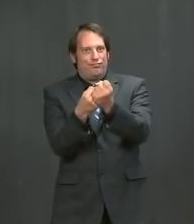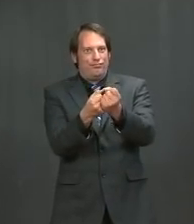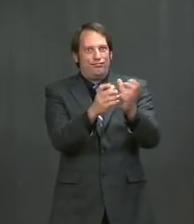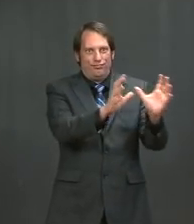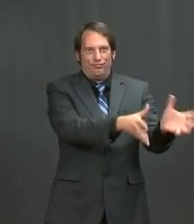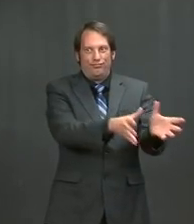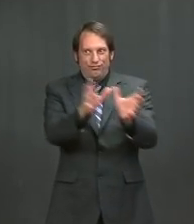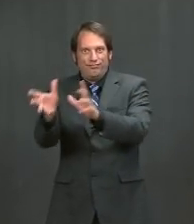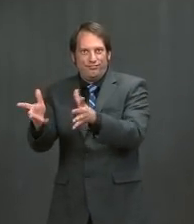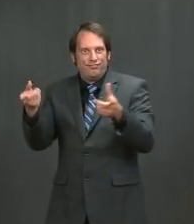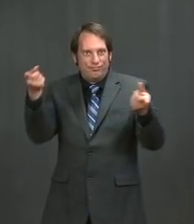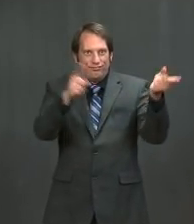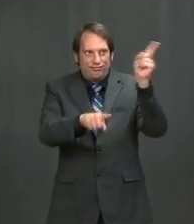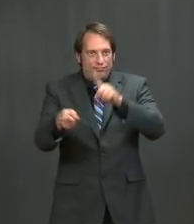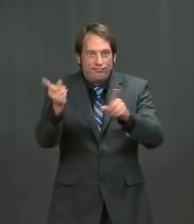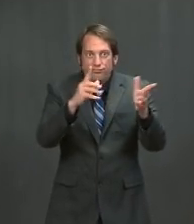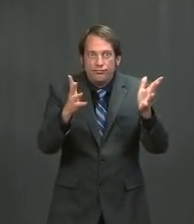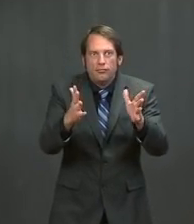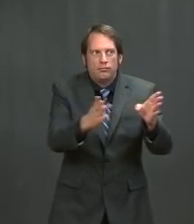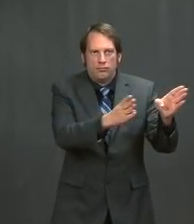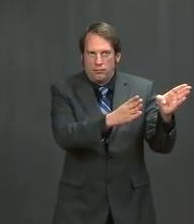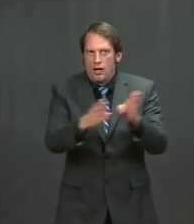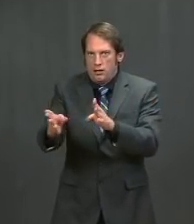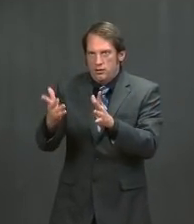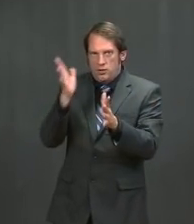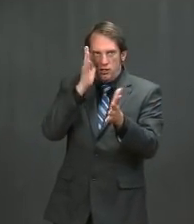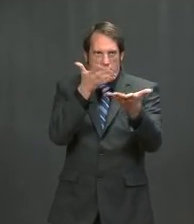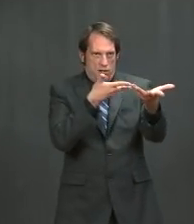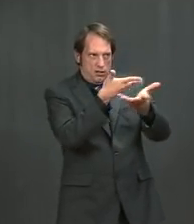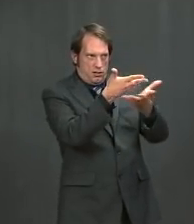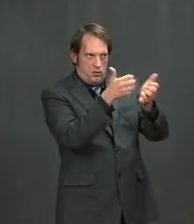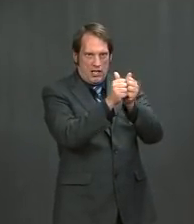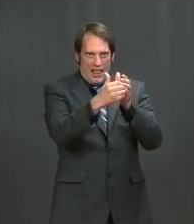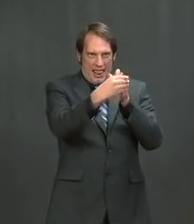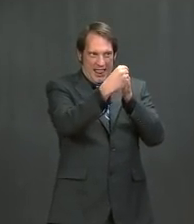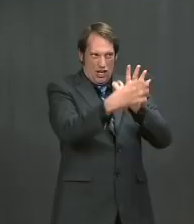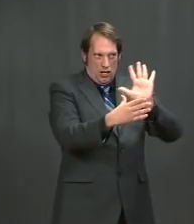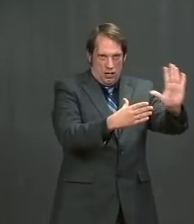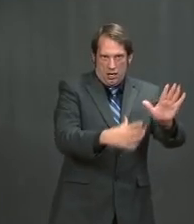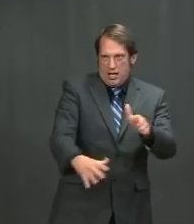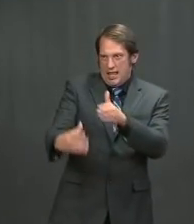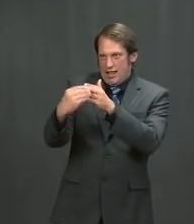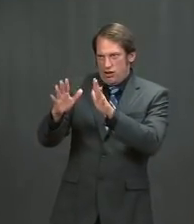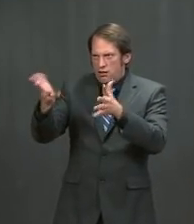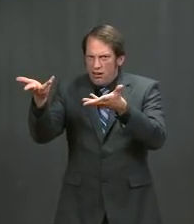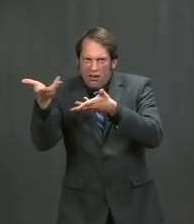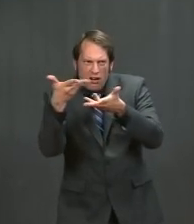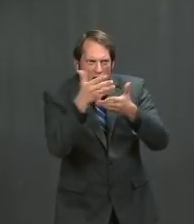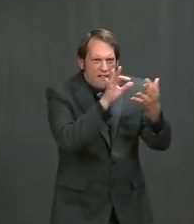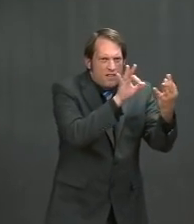from both sides of the aisle to get their input, either on the phone this week or when they return. He looks forward to welcoming members